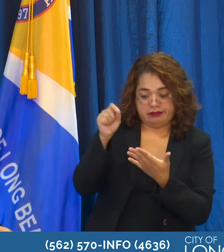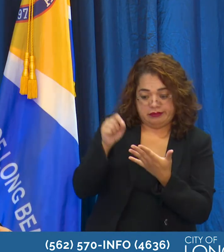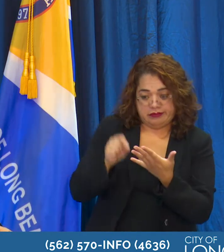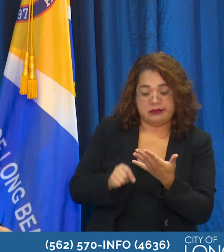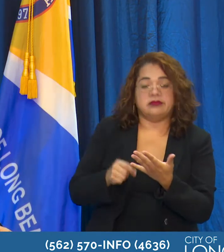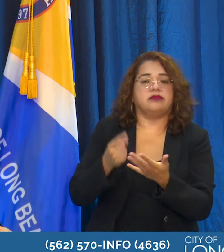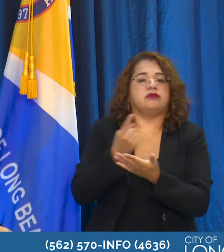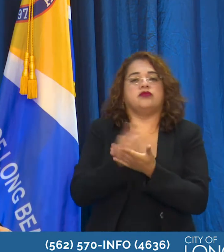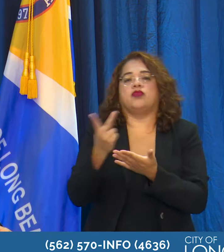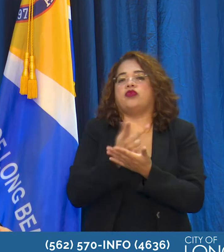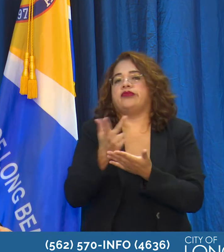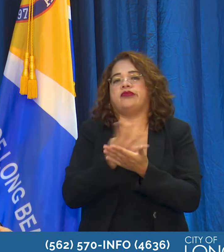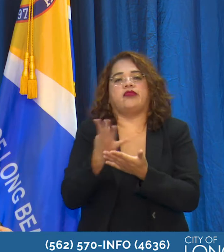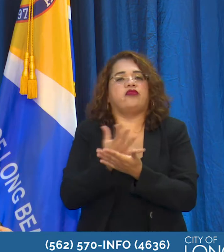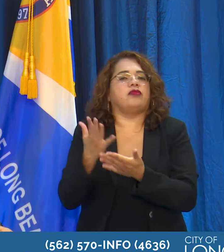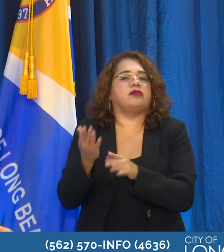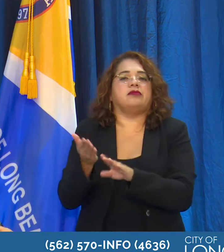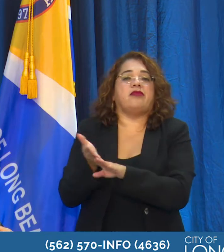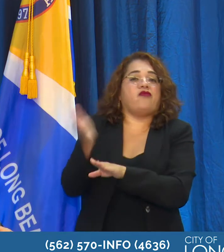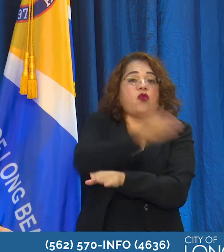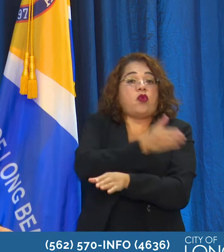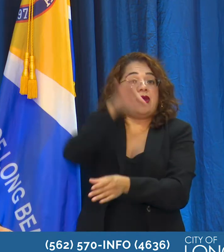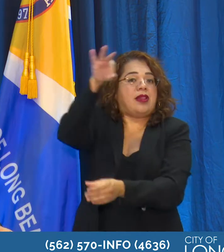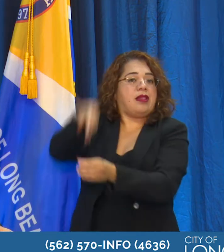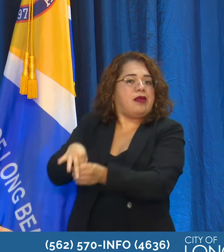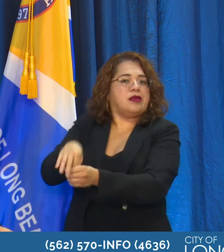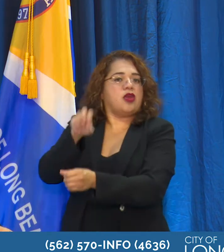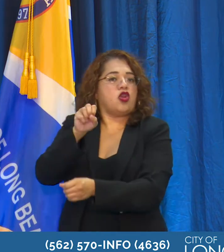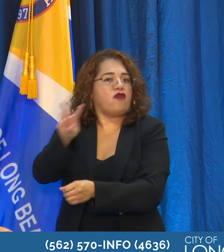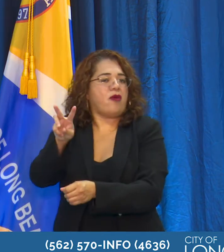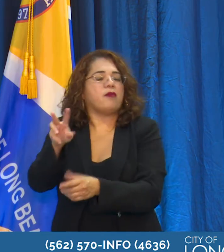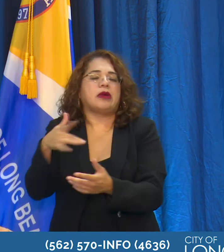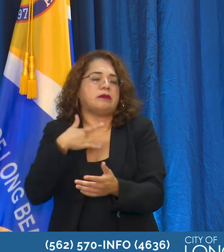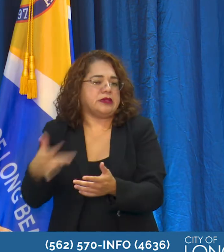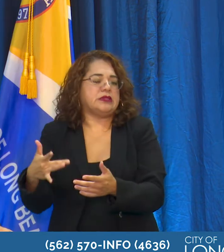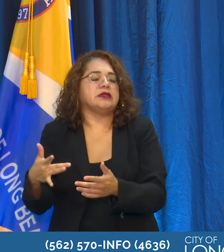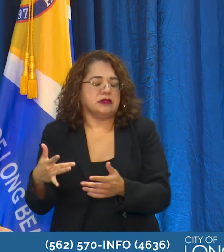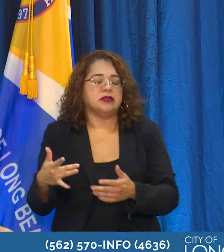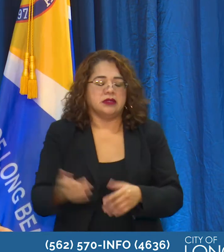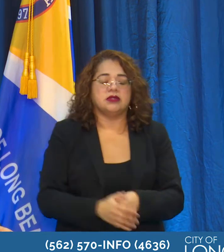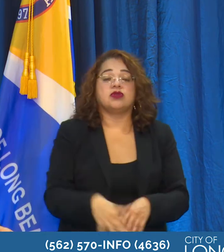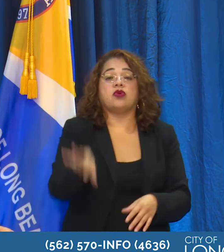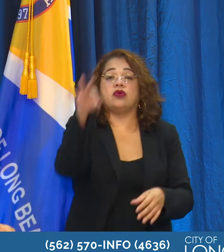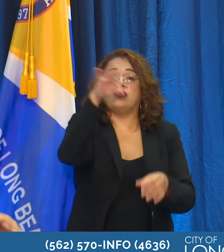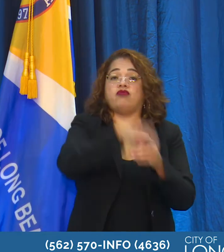and we encourage you to do so. And voting by mail is safe.